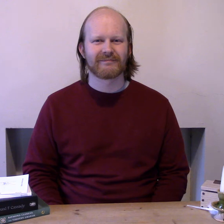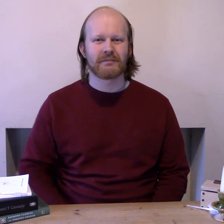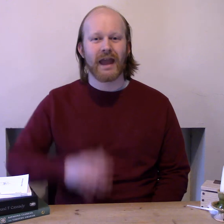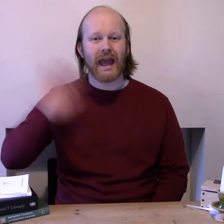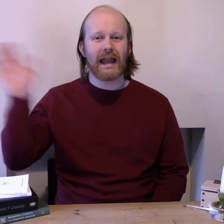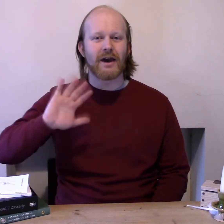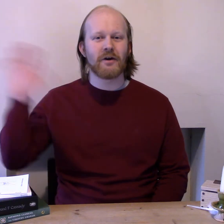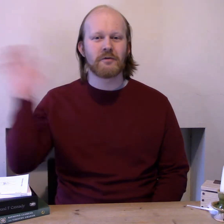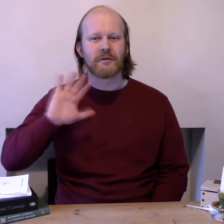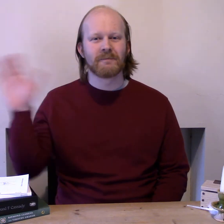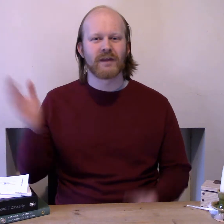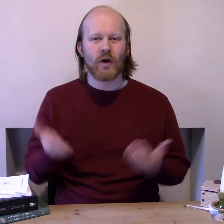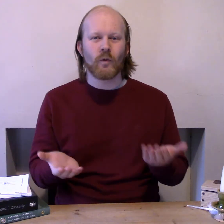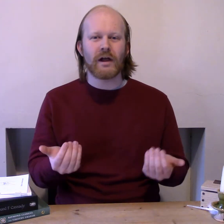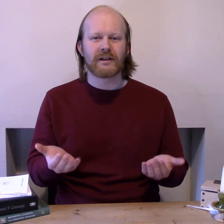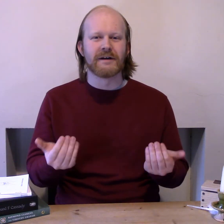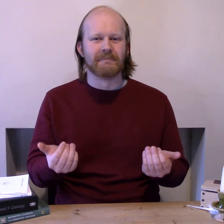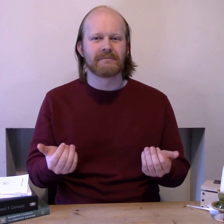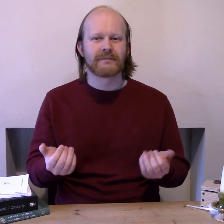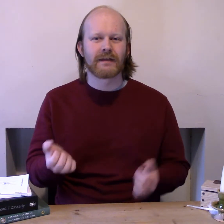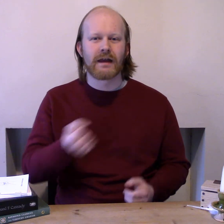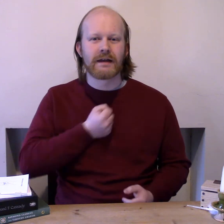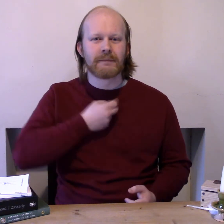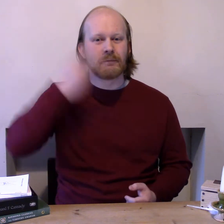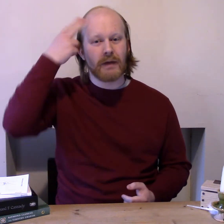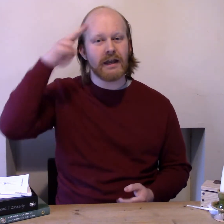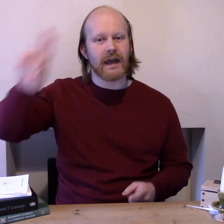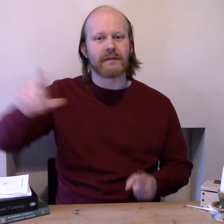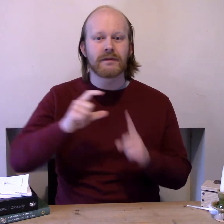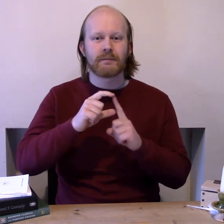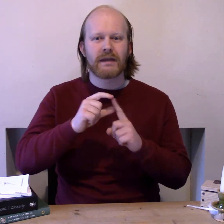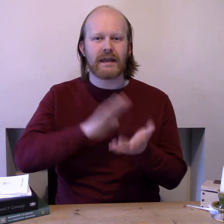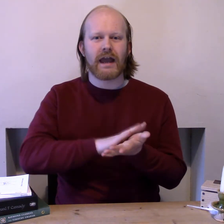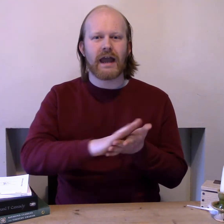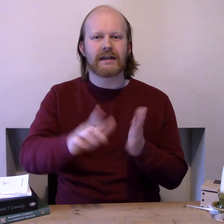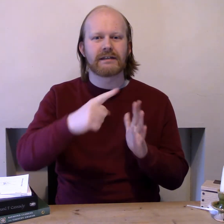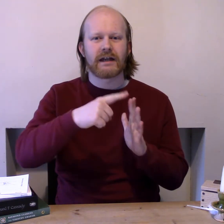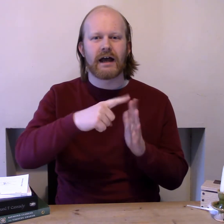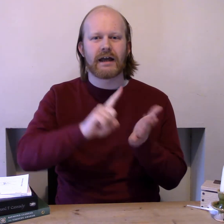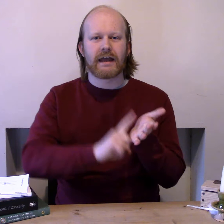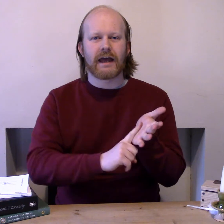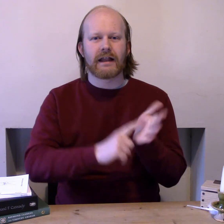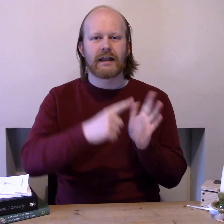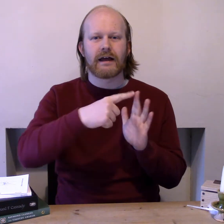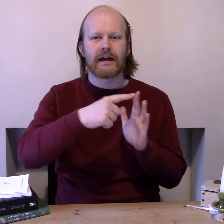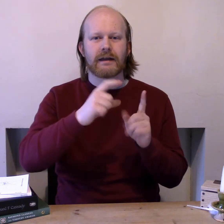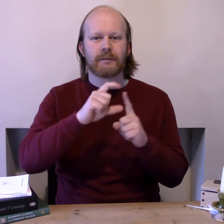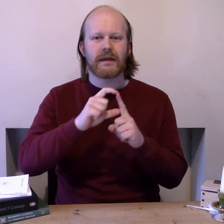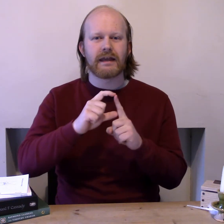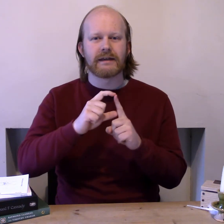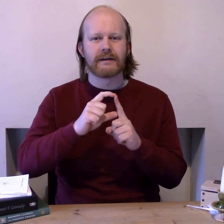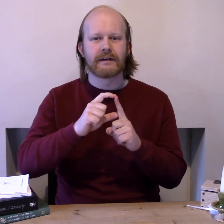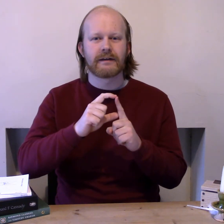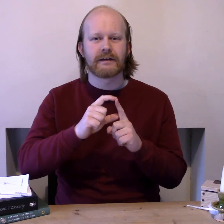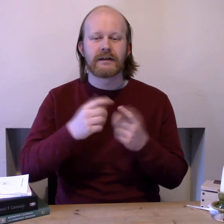Hello and welcome. My name is Philip,